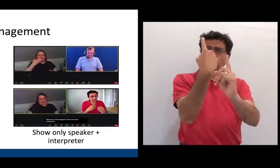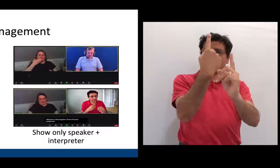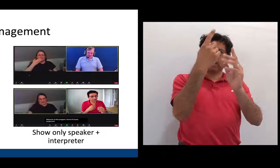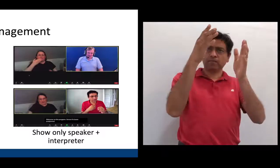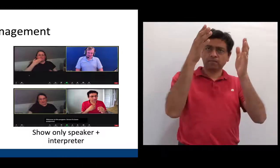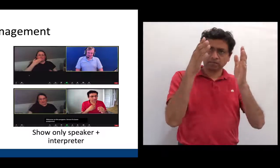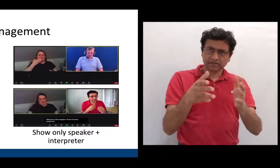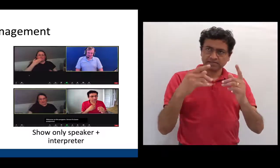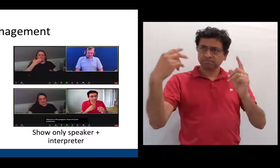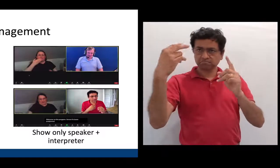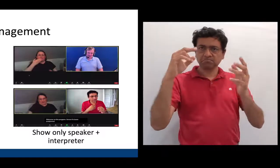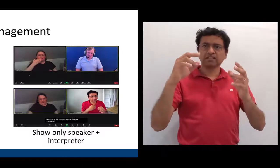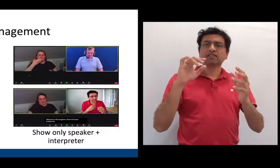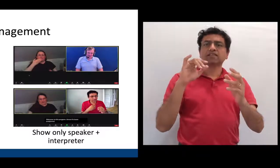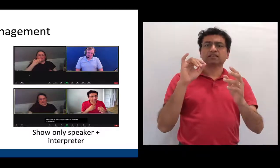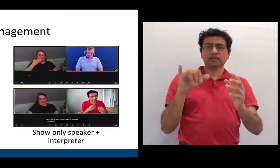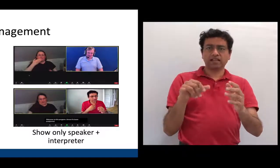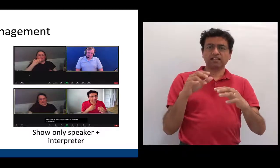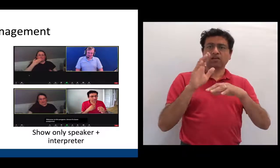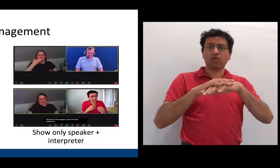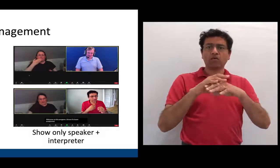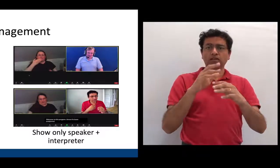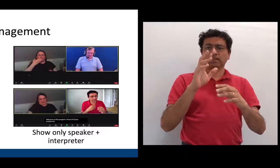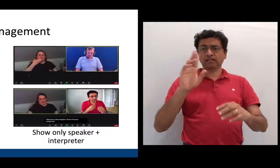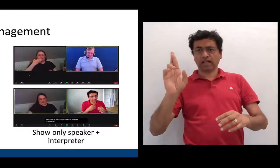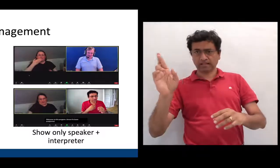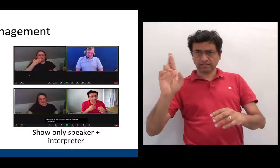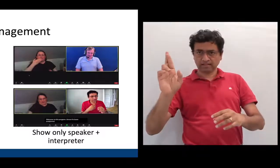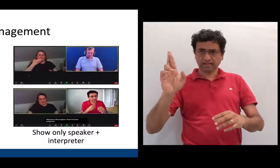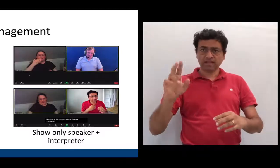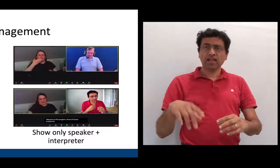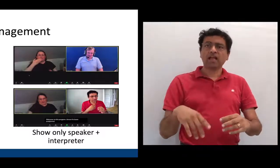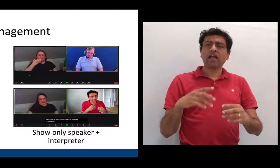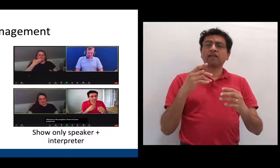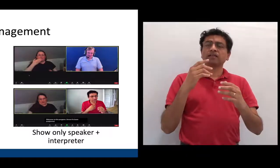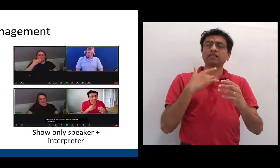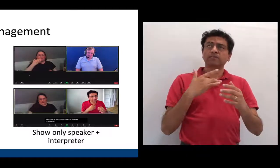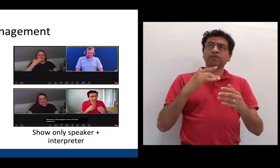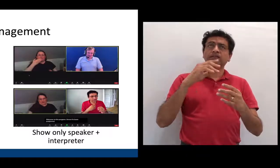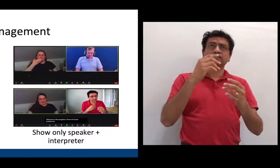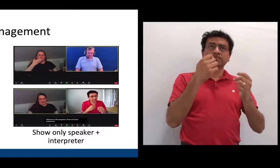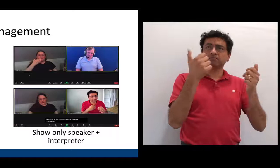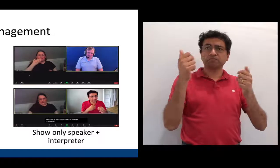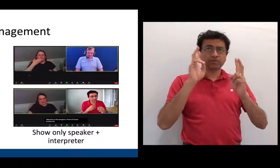Keep it simple and easy to understand with a focus on one person, shown on the right.